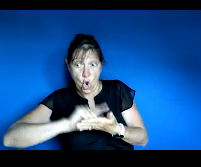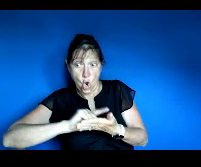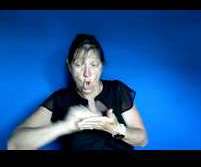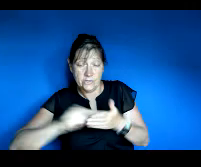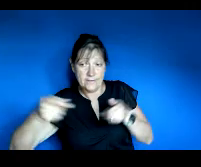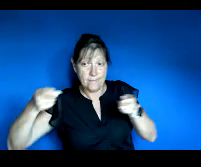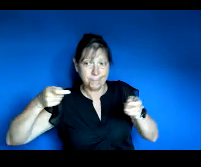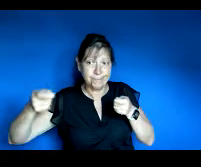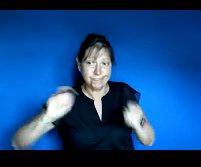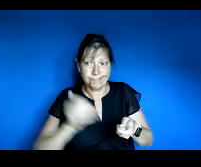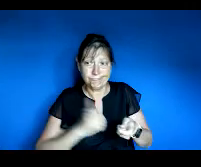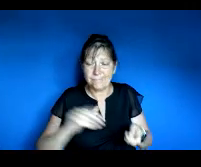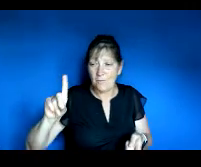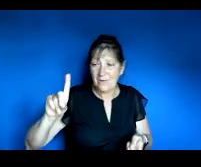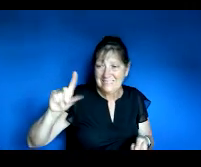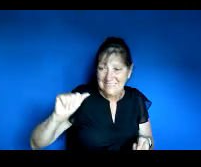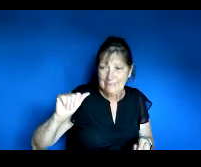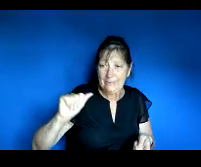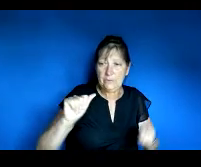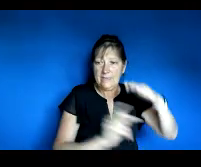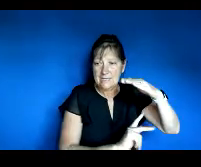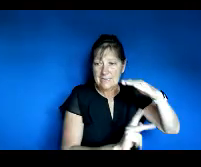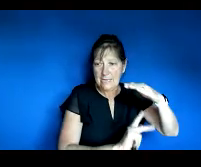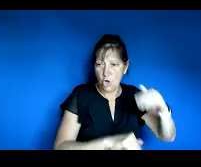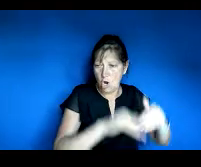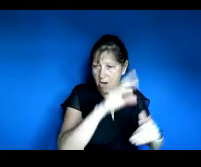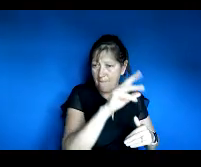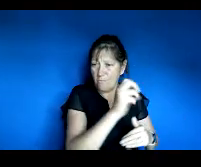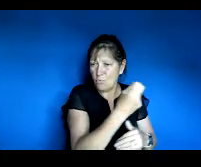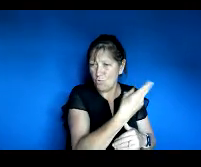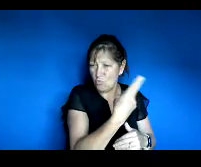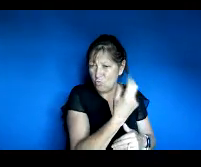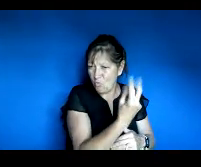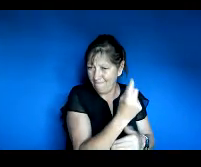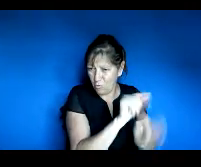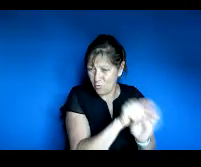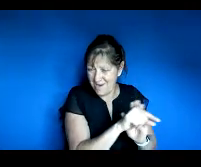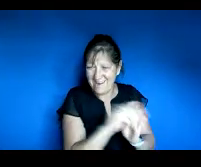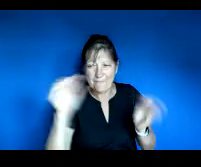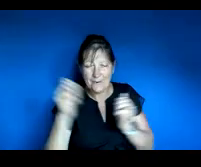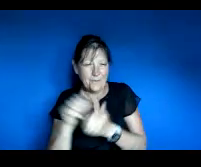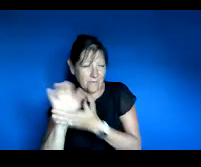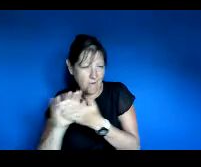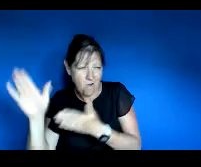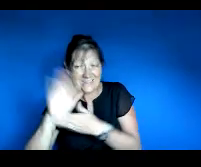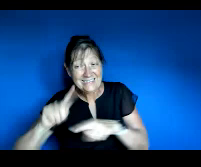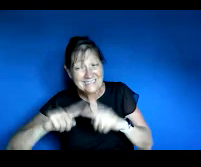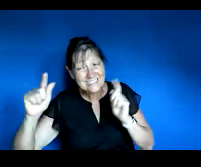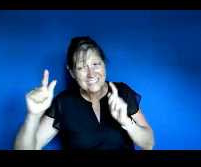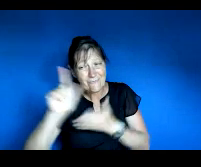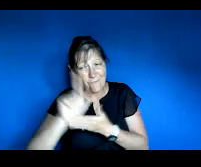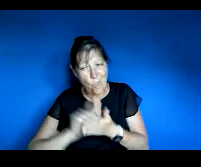in a K-12 context versus higher ed. And so, really, the key piece that I want to emphasize